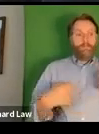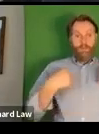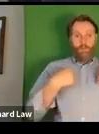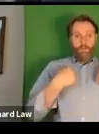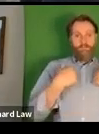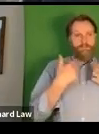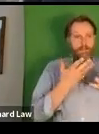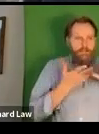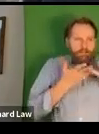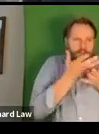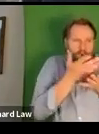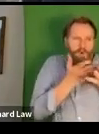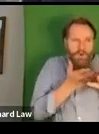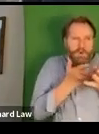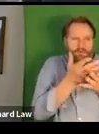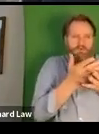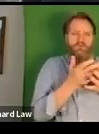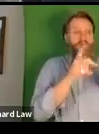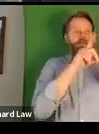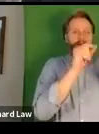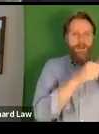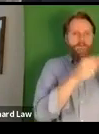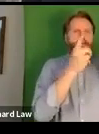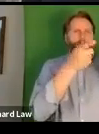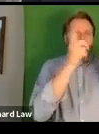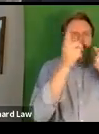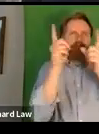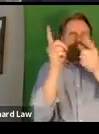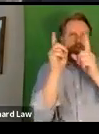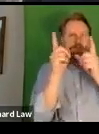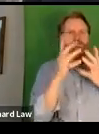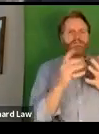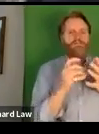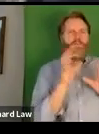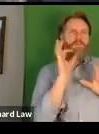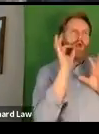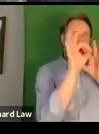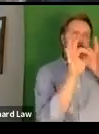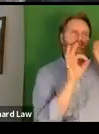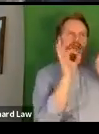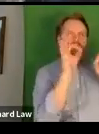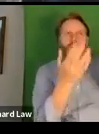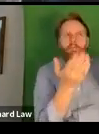over different departmental frequently asked questions and